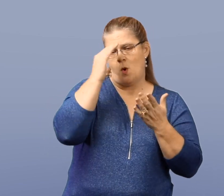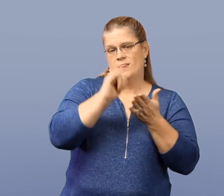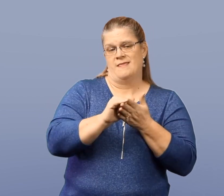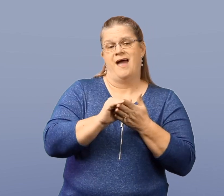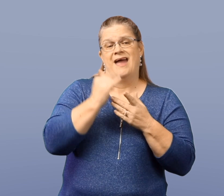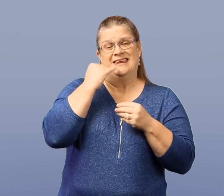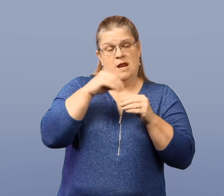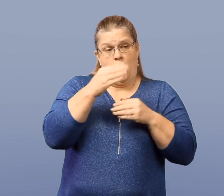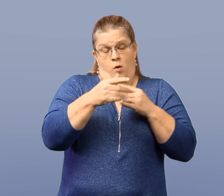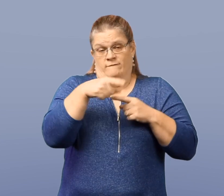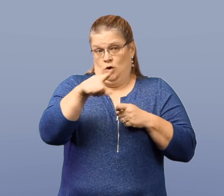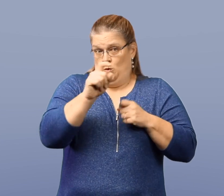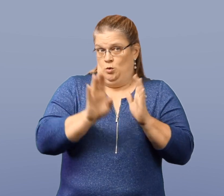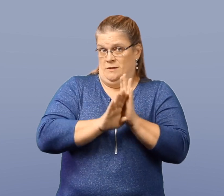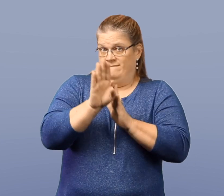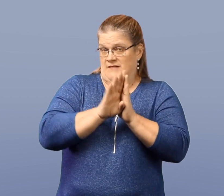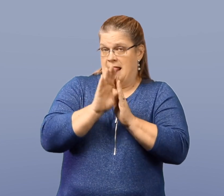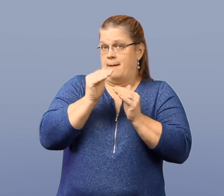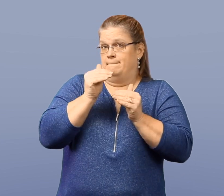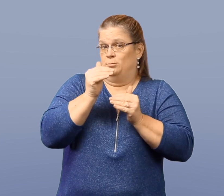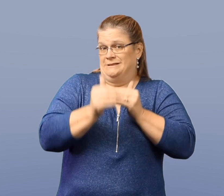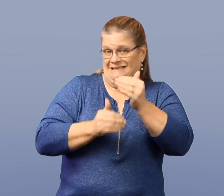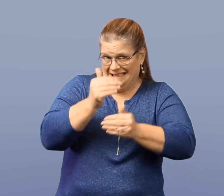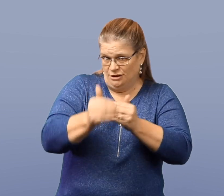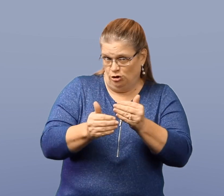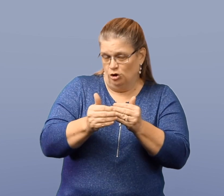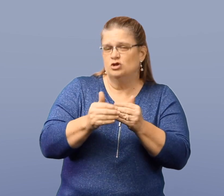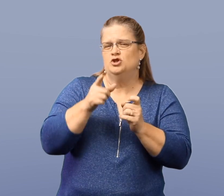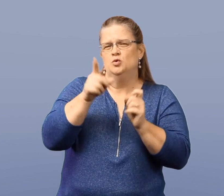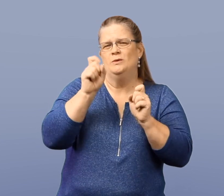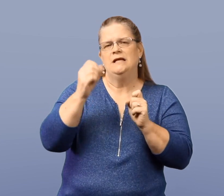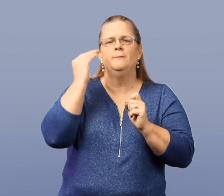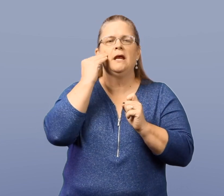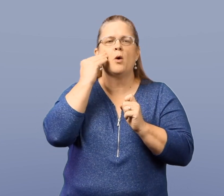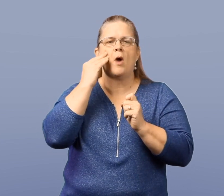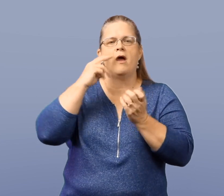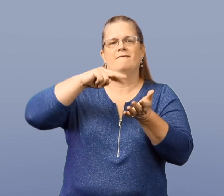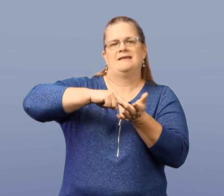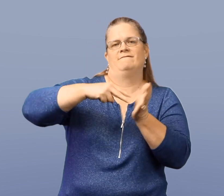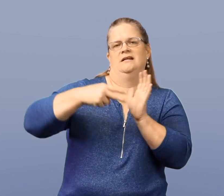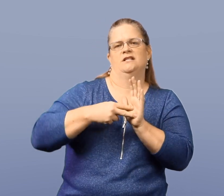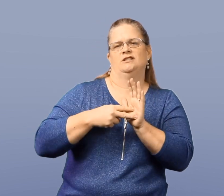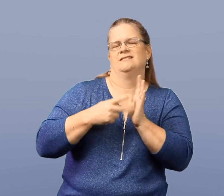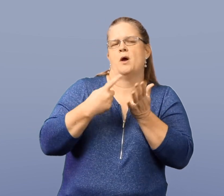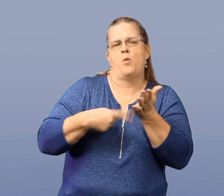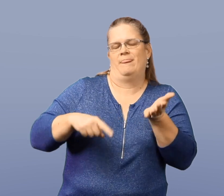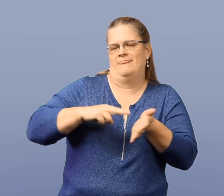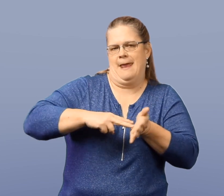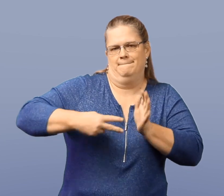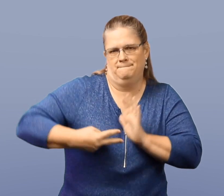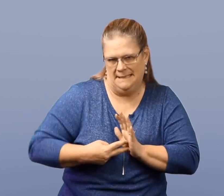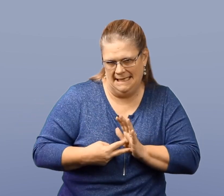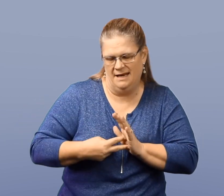Now I want you to know that in order for you to develop a procedure, you should be aware of definitions and what they mean.